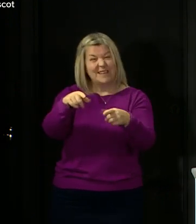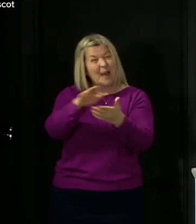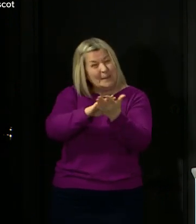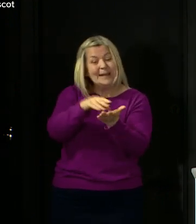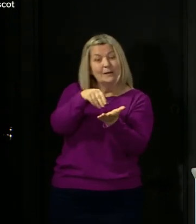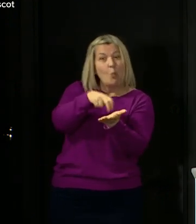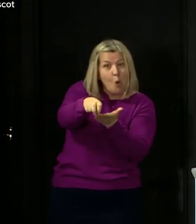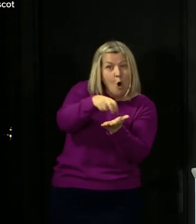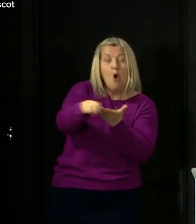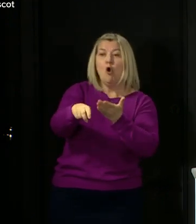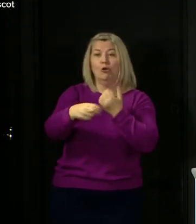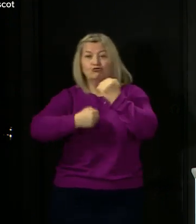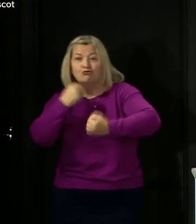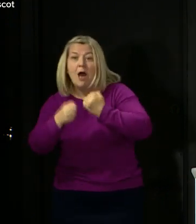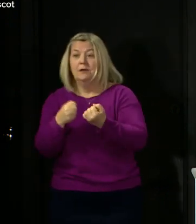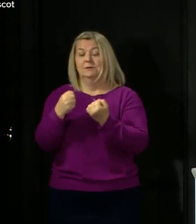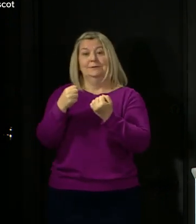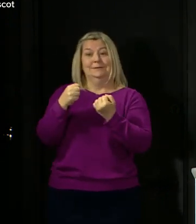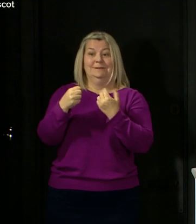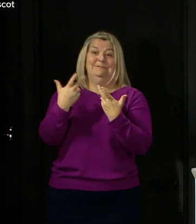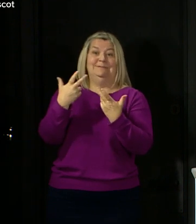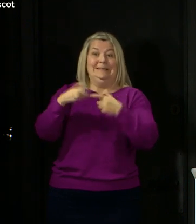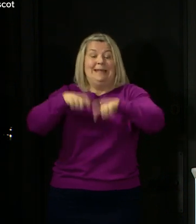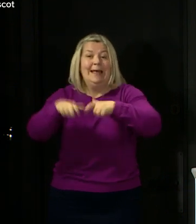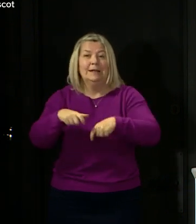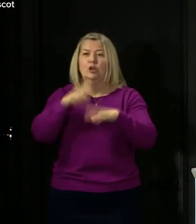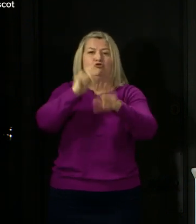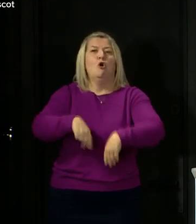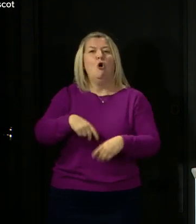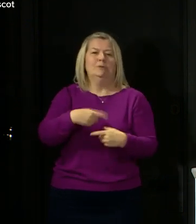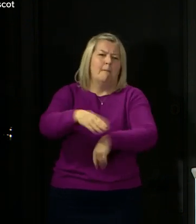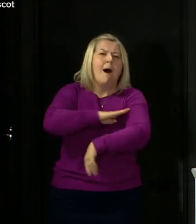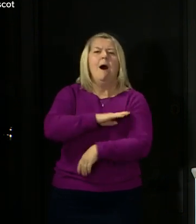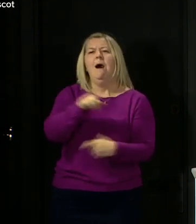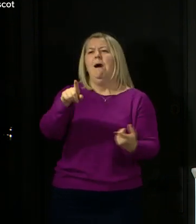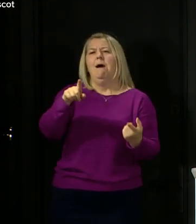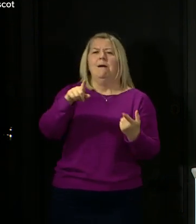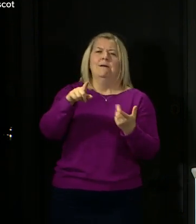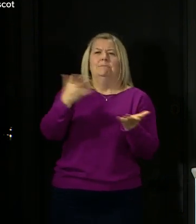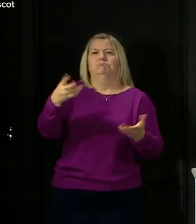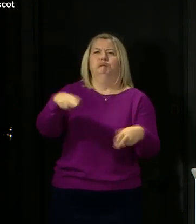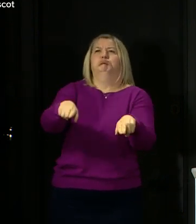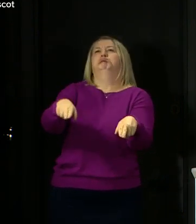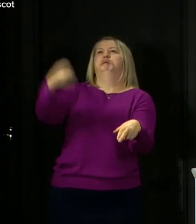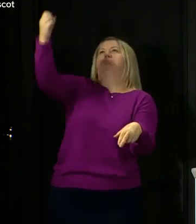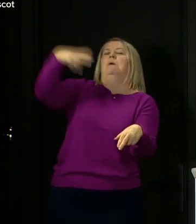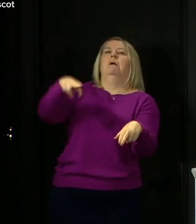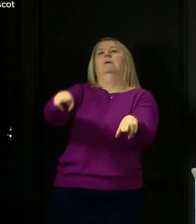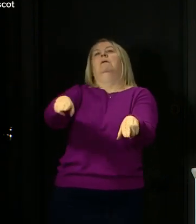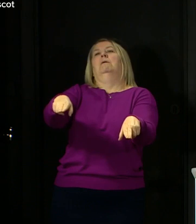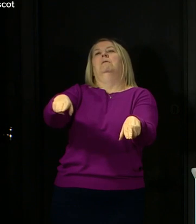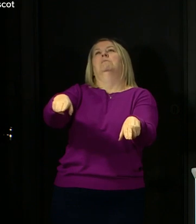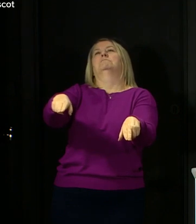cycling - not sunbathing or having a picnic. This does not give people a license to meet